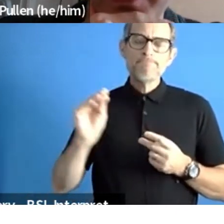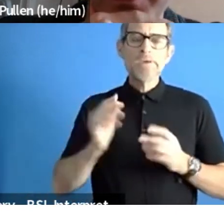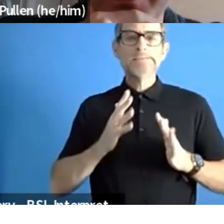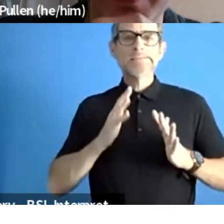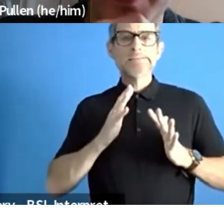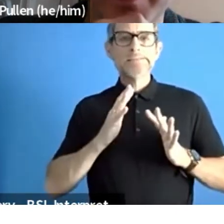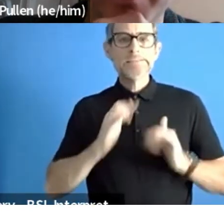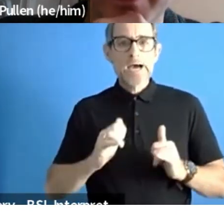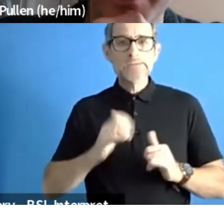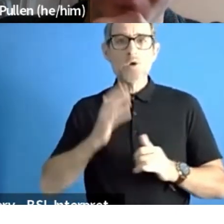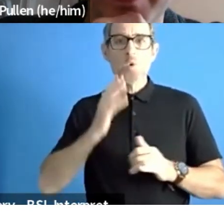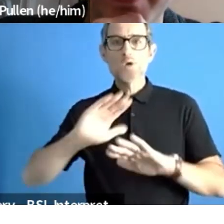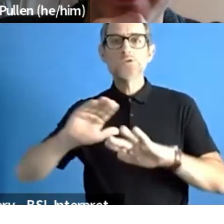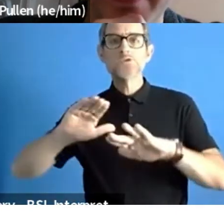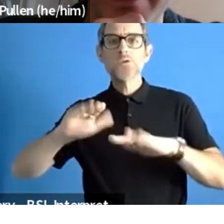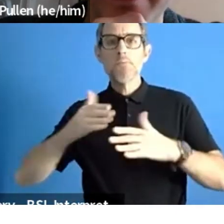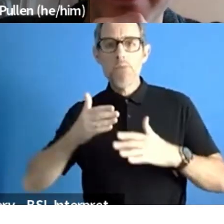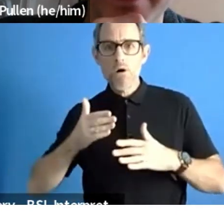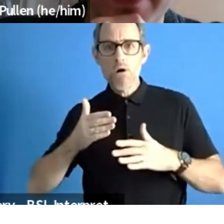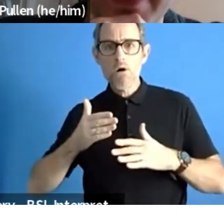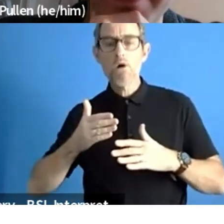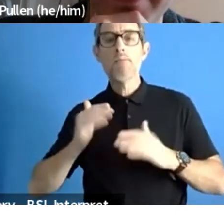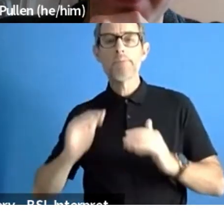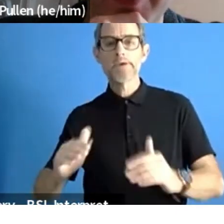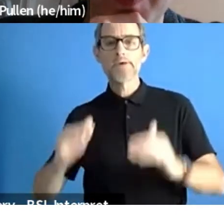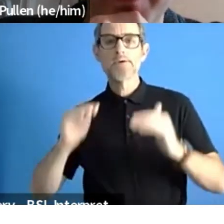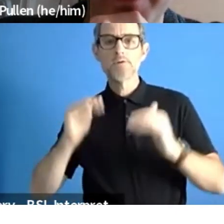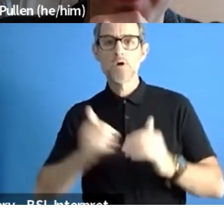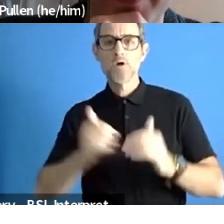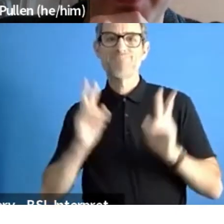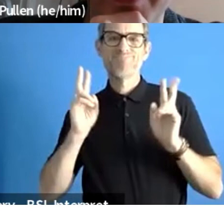suppliers reach preferred supplier status and that's one of the final